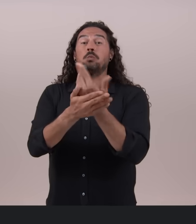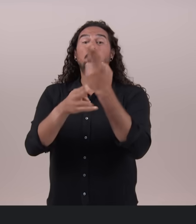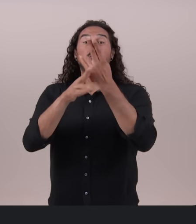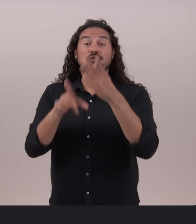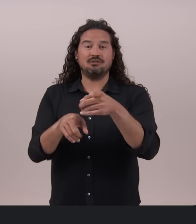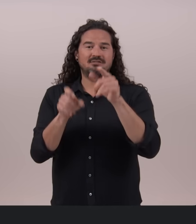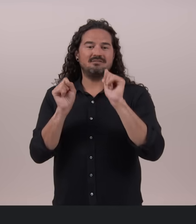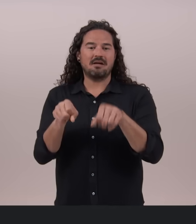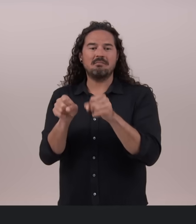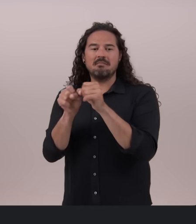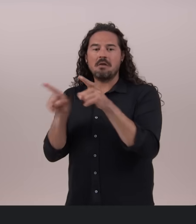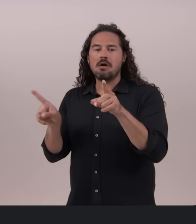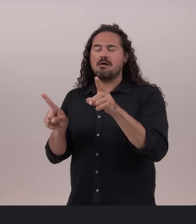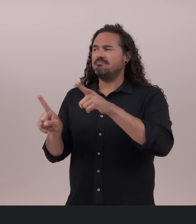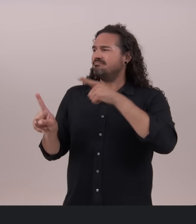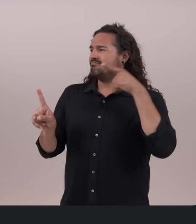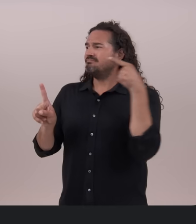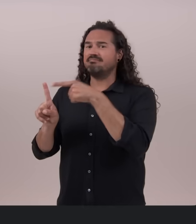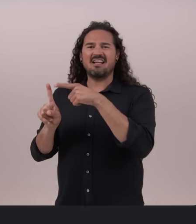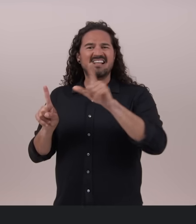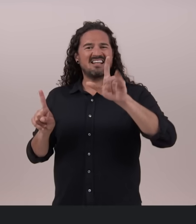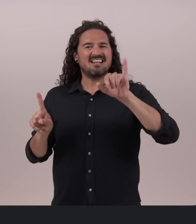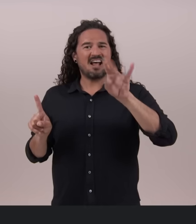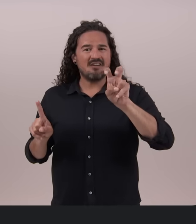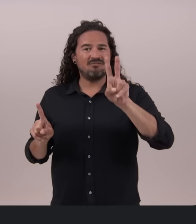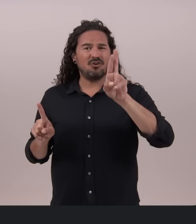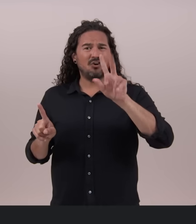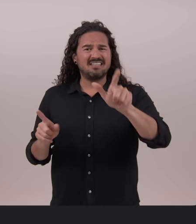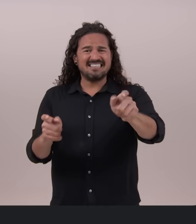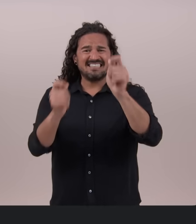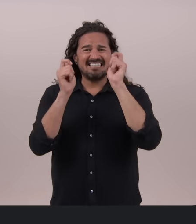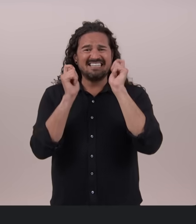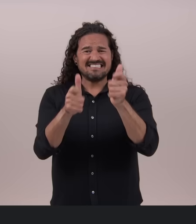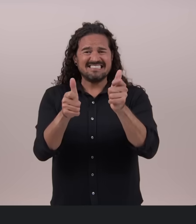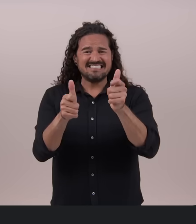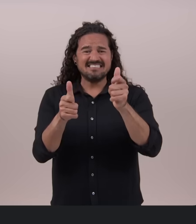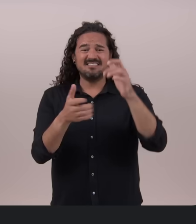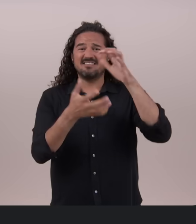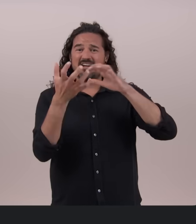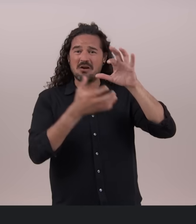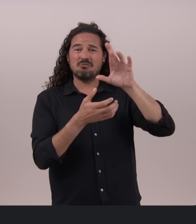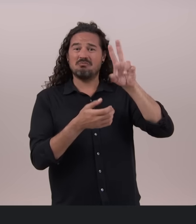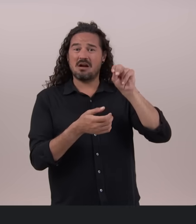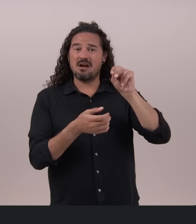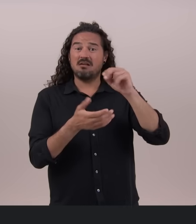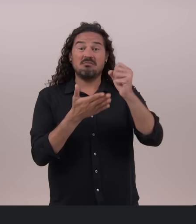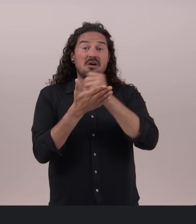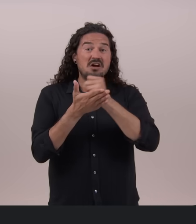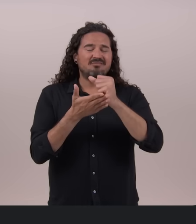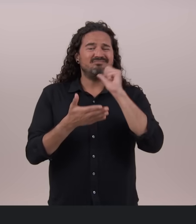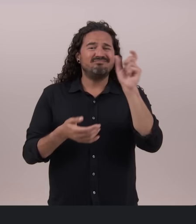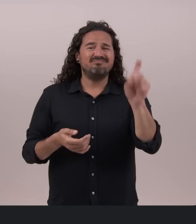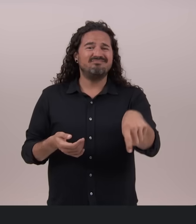can deploy to a live URL on Cloud Run instantly, no credit card required.